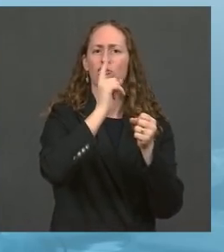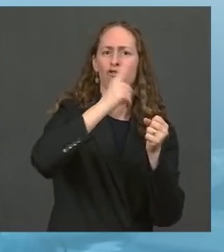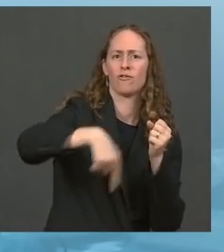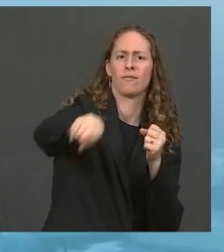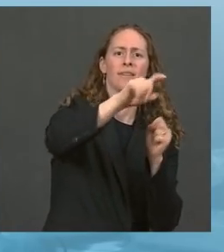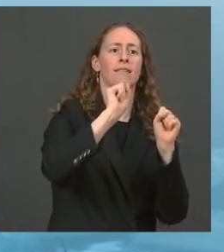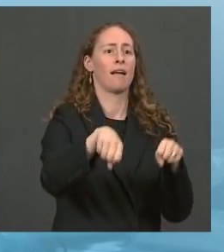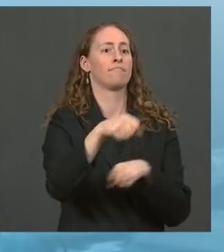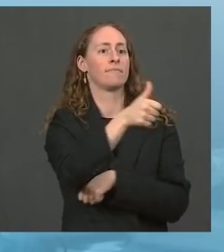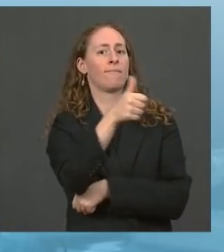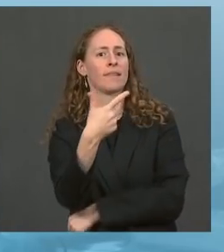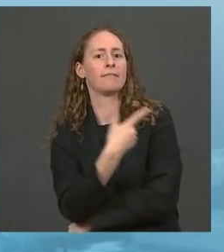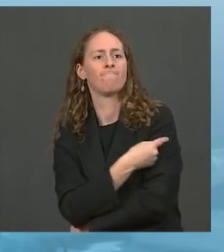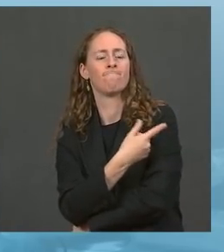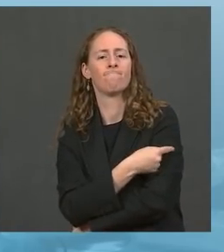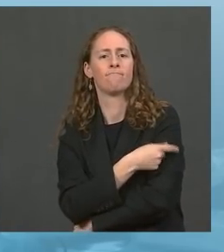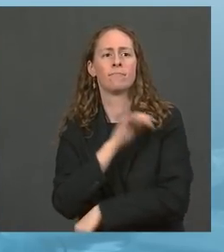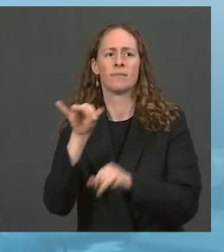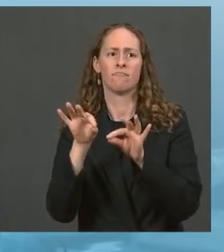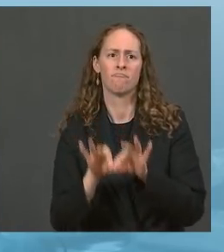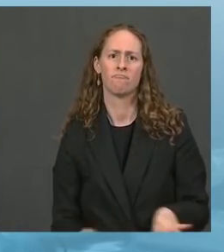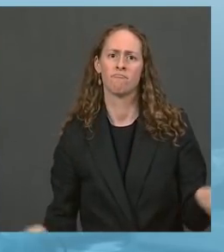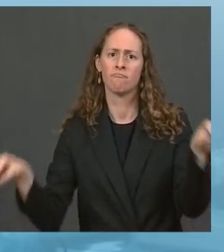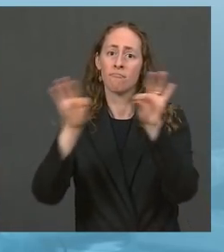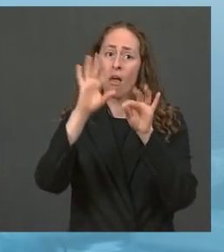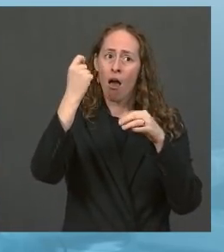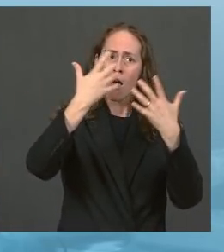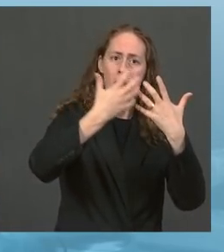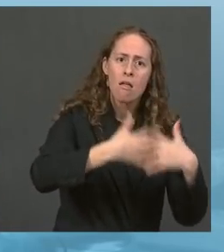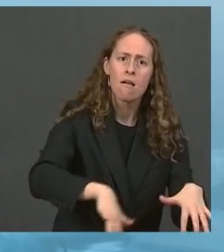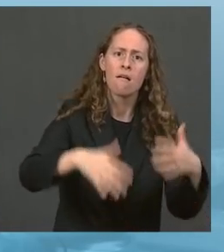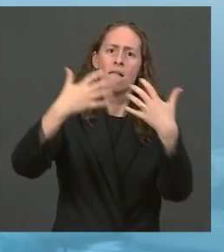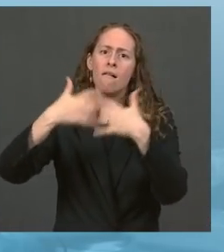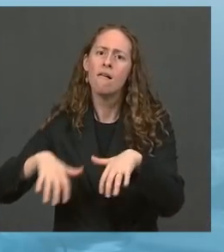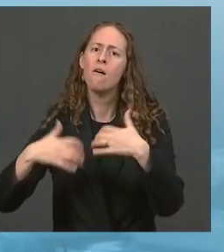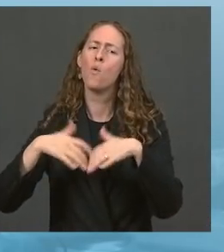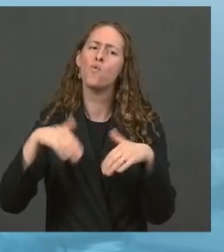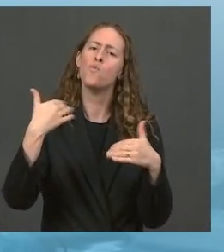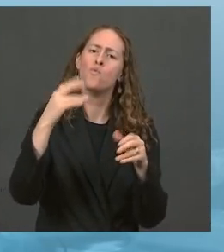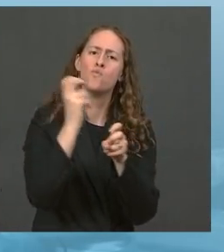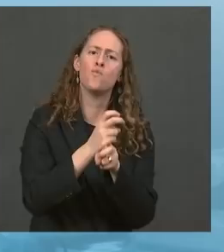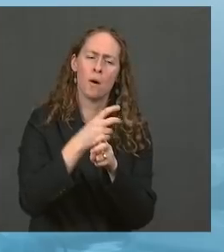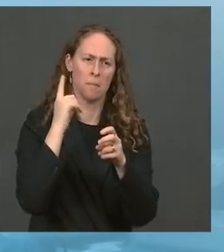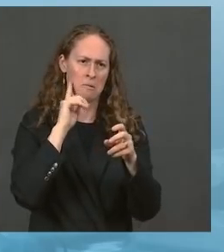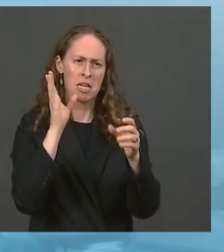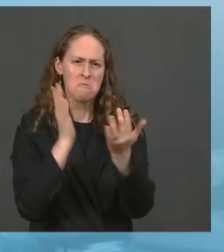it's a logistical challenge; addressing the oxygen crisis in many hospitals around the world,